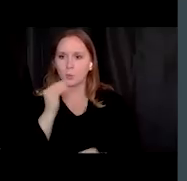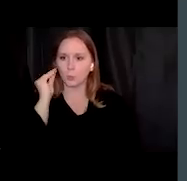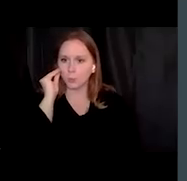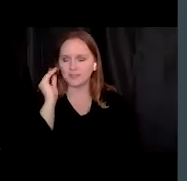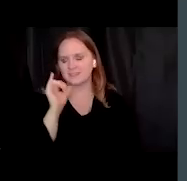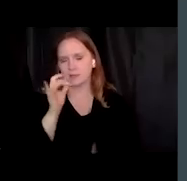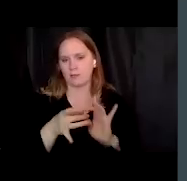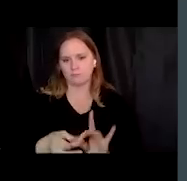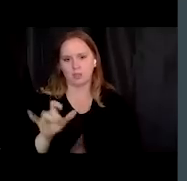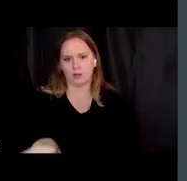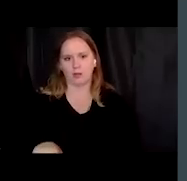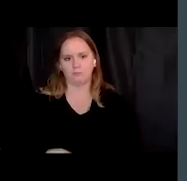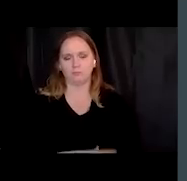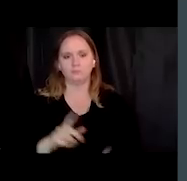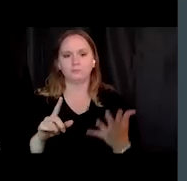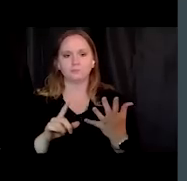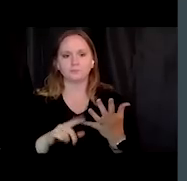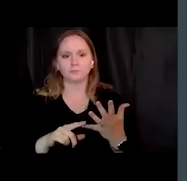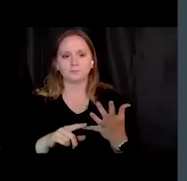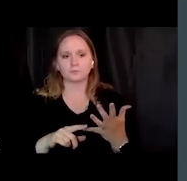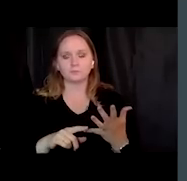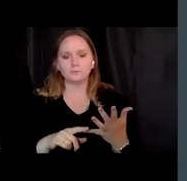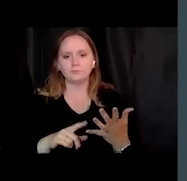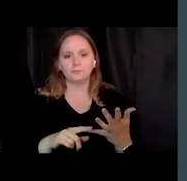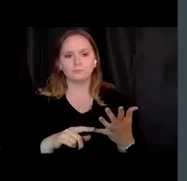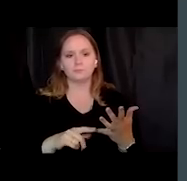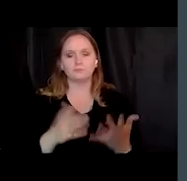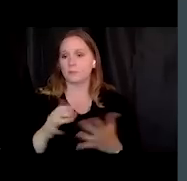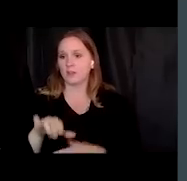And also hoarding might happen sometimes for other, due to mental, other mental health disorders